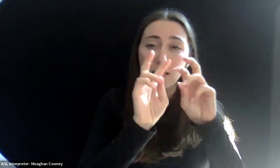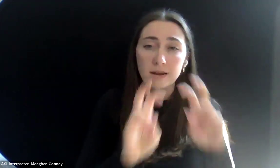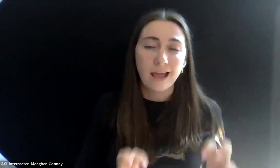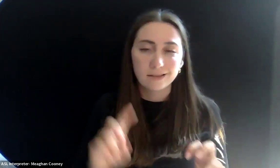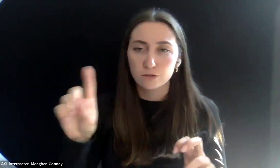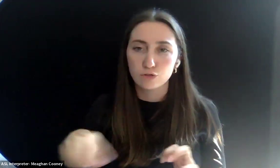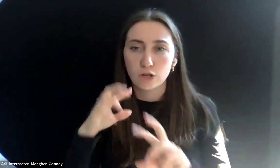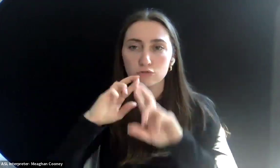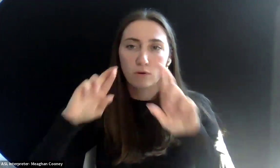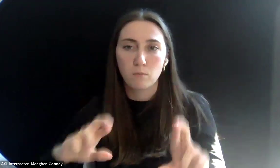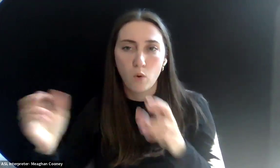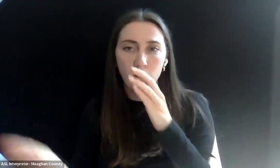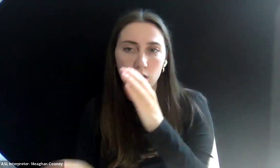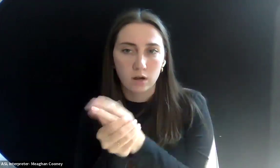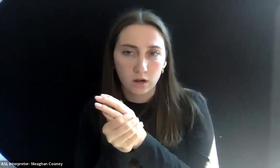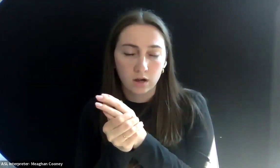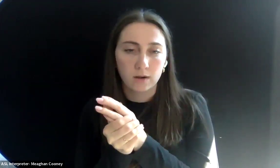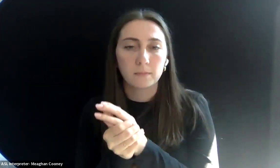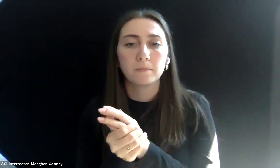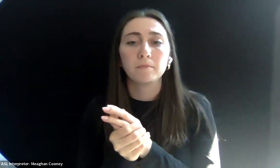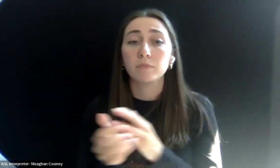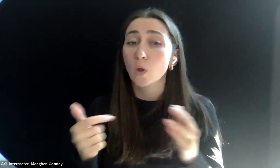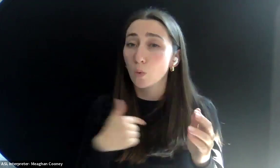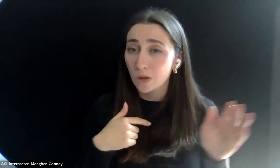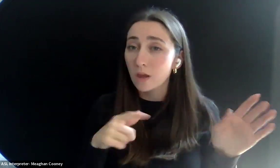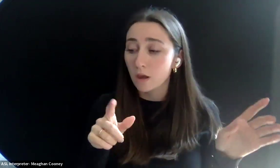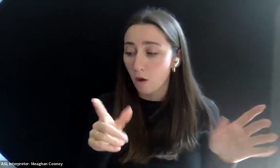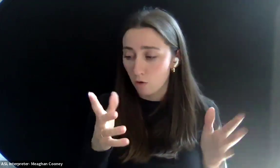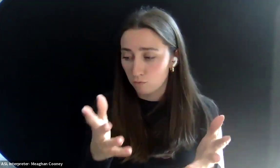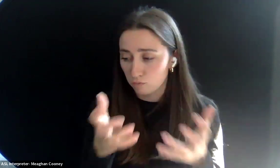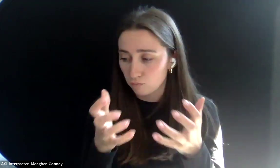As a practical matter, we we are requesting that NPCS assess